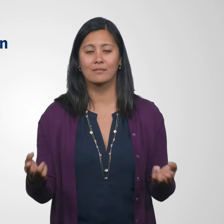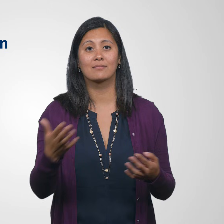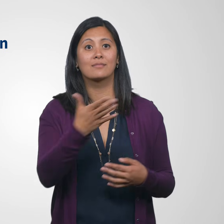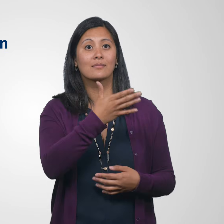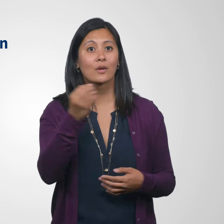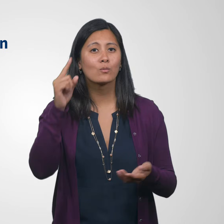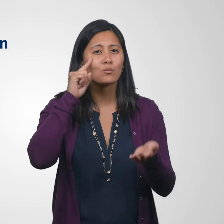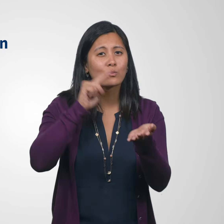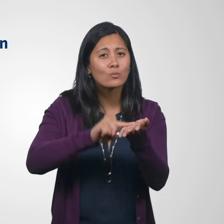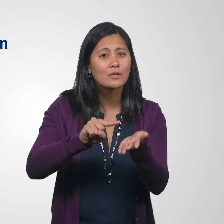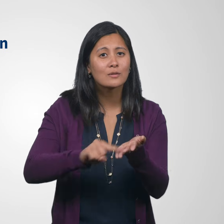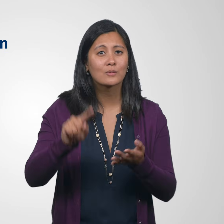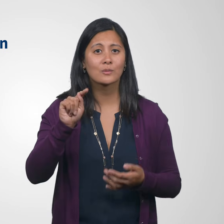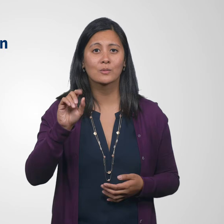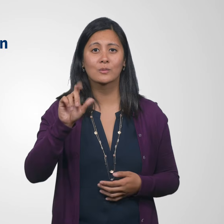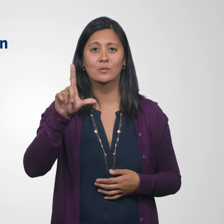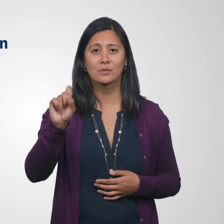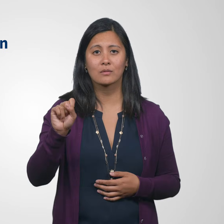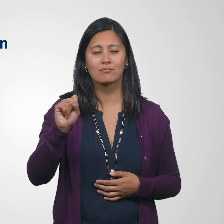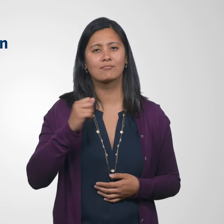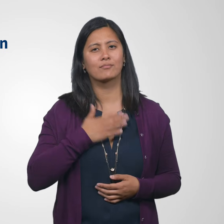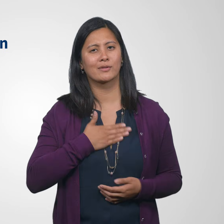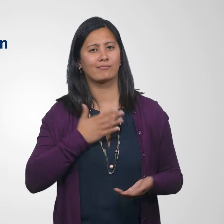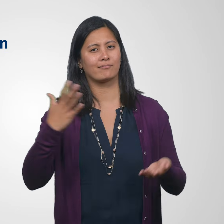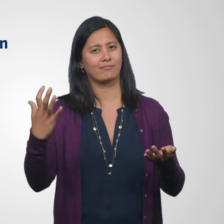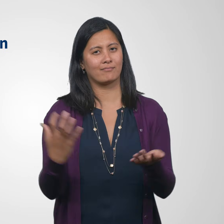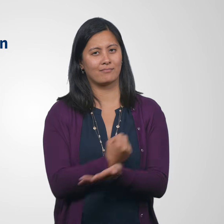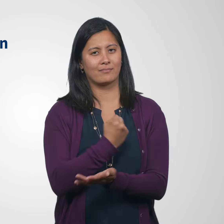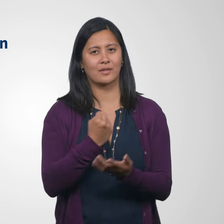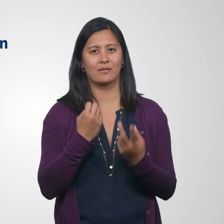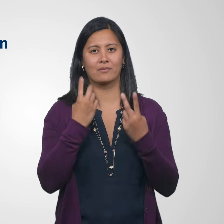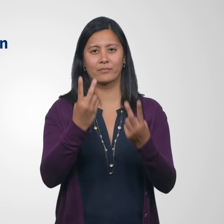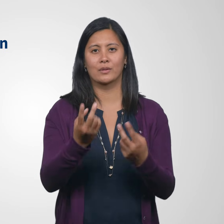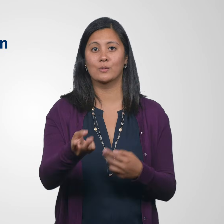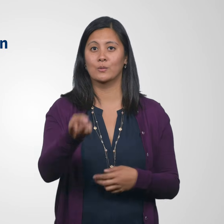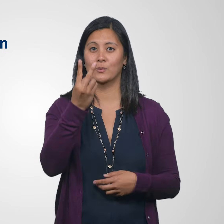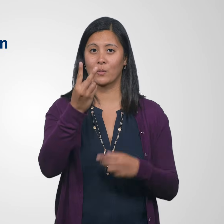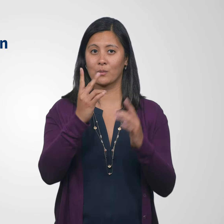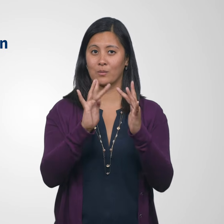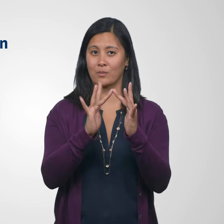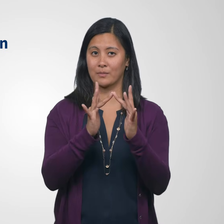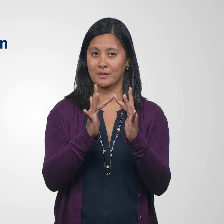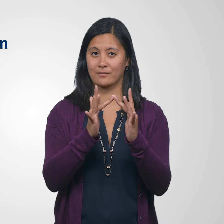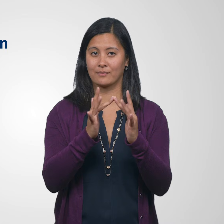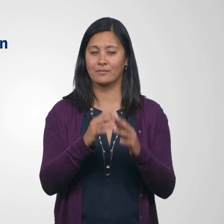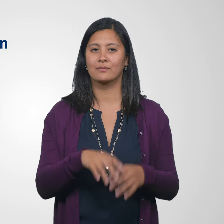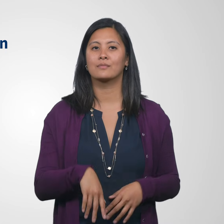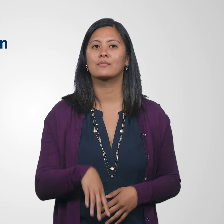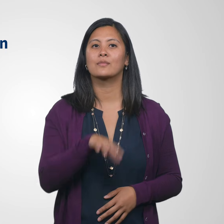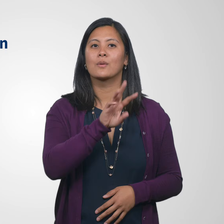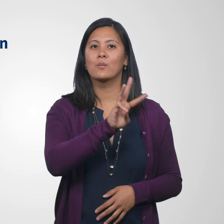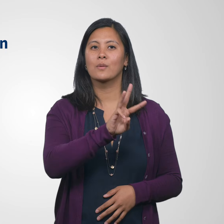Online resources. And research tools. Please visit our.